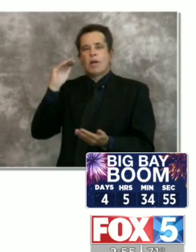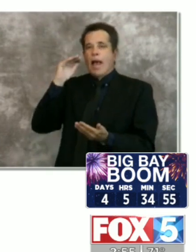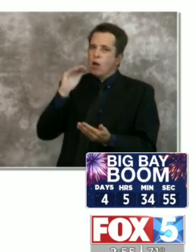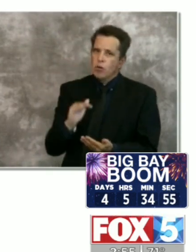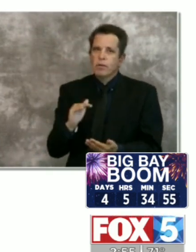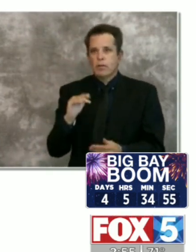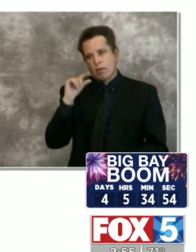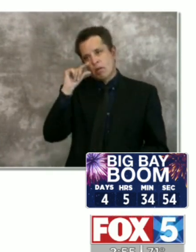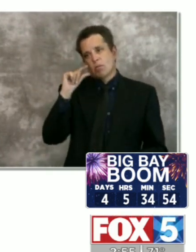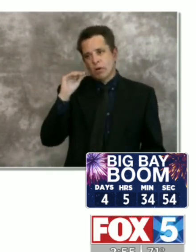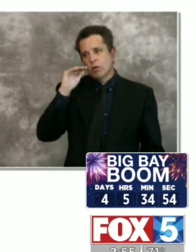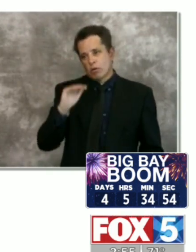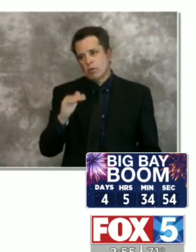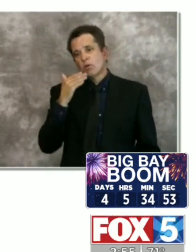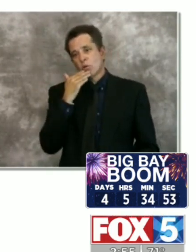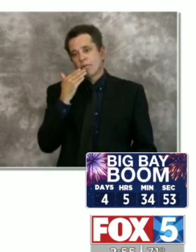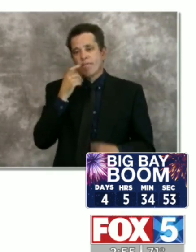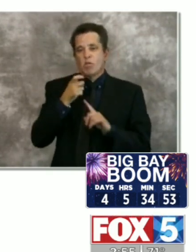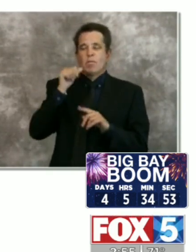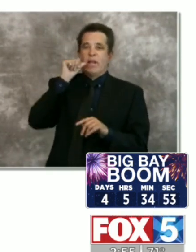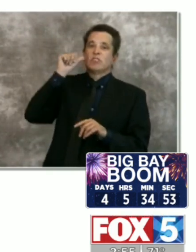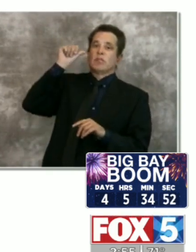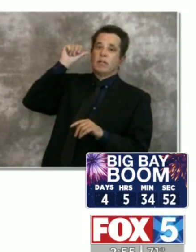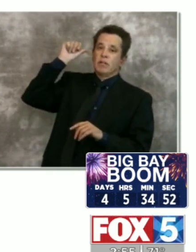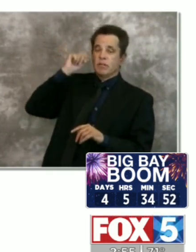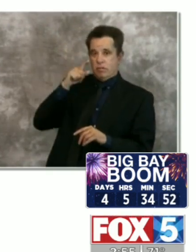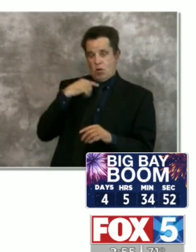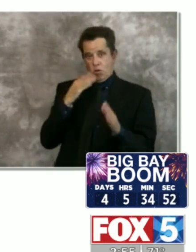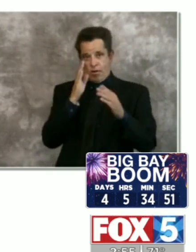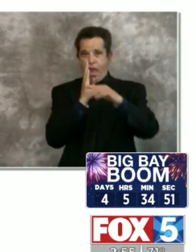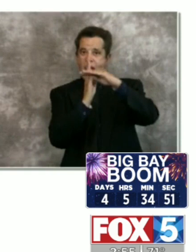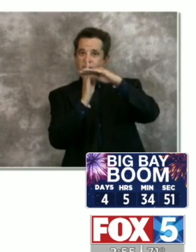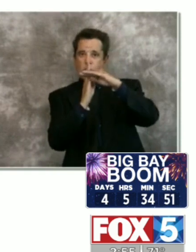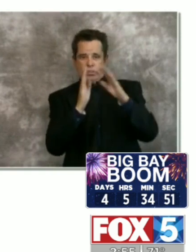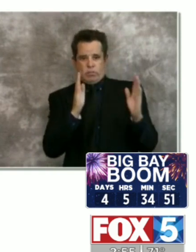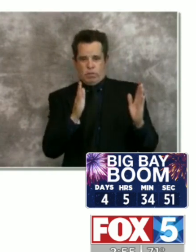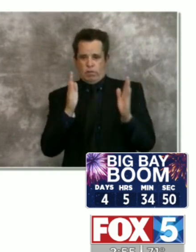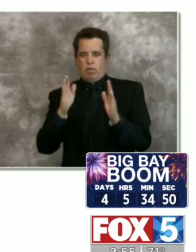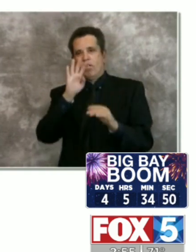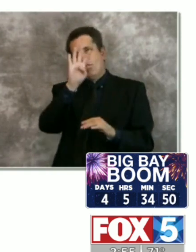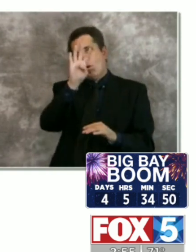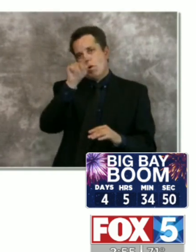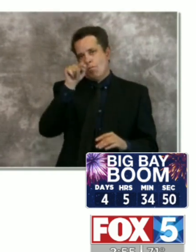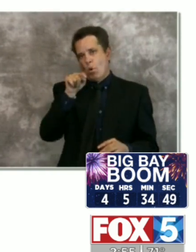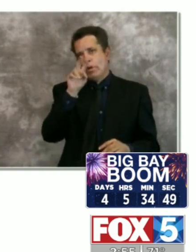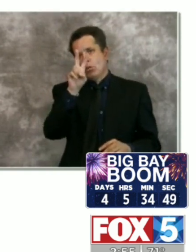THAT 3 7,382 TOTAL 3, 4%, A PERCENTAGE OF POSITIVE. THIS